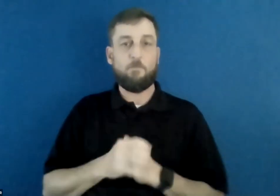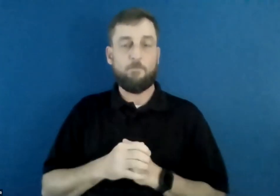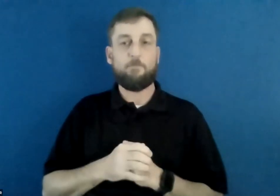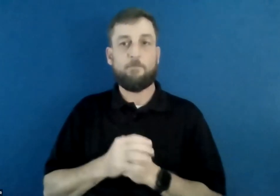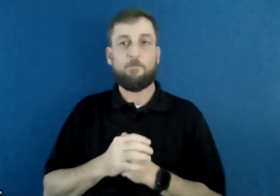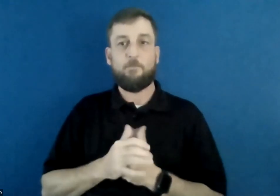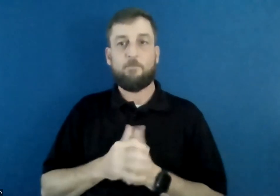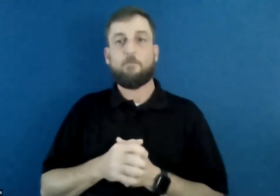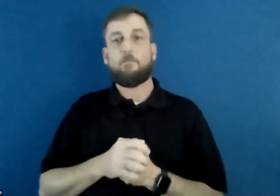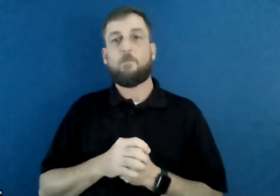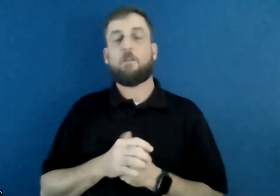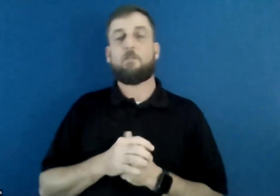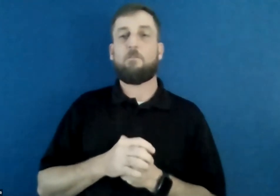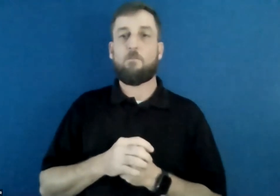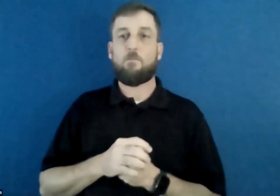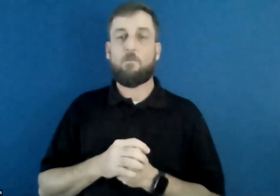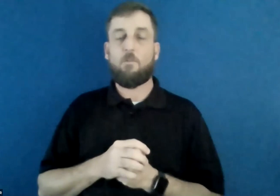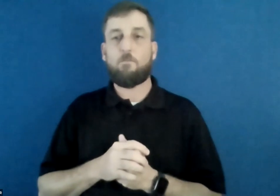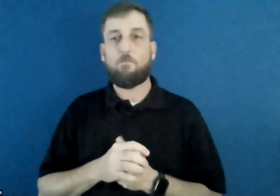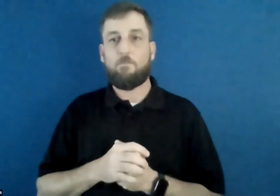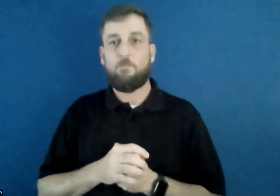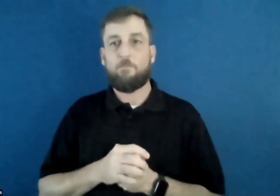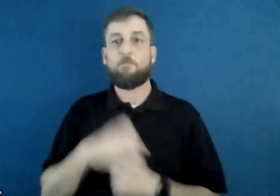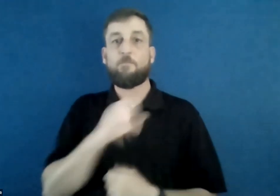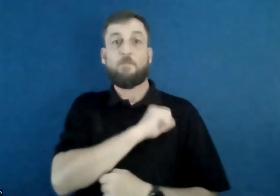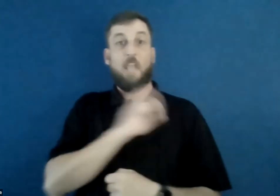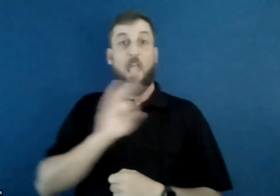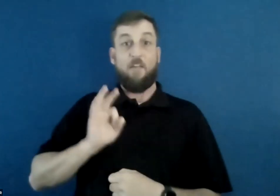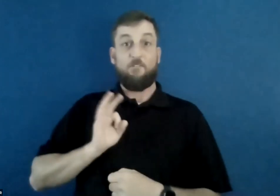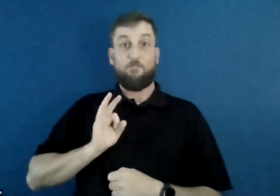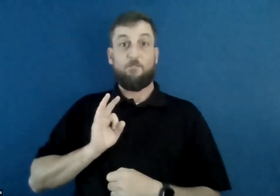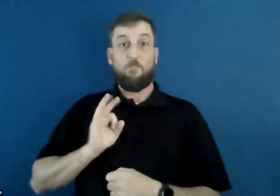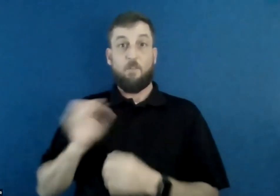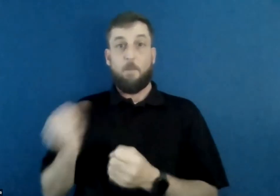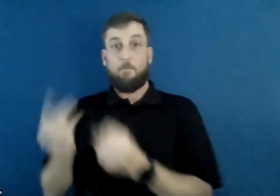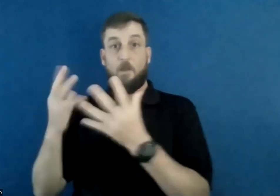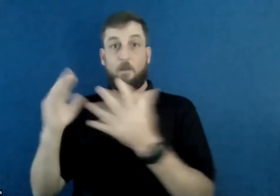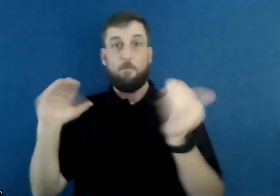Okay. What is the staff to patient ratio.